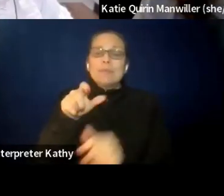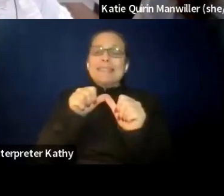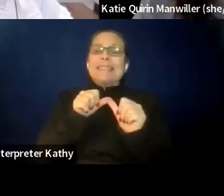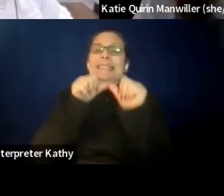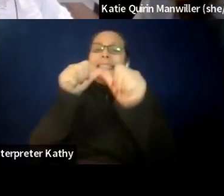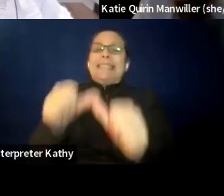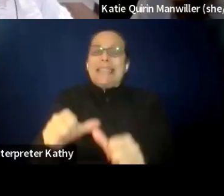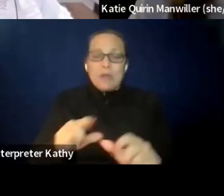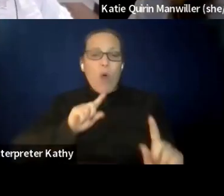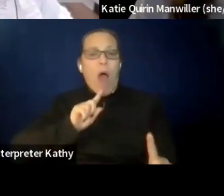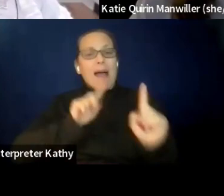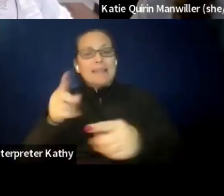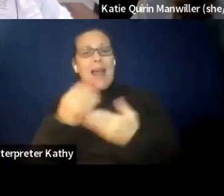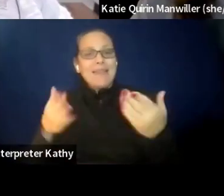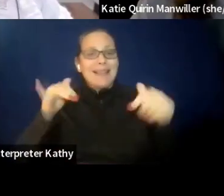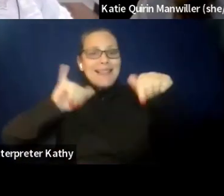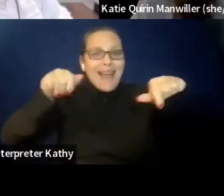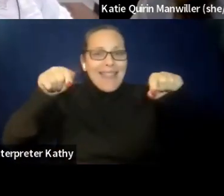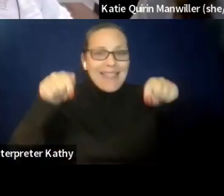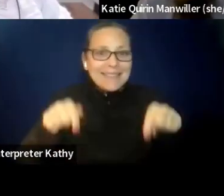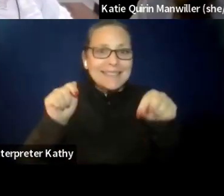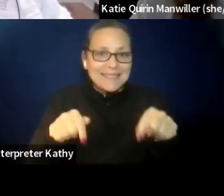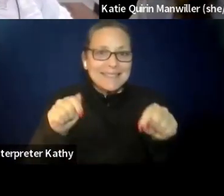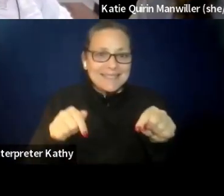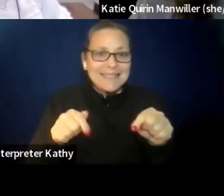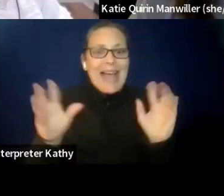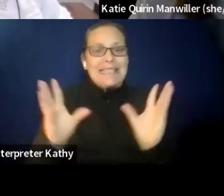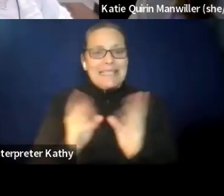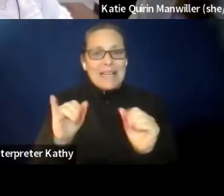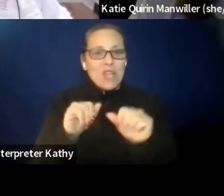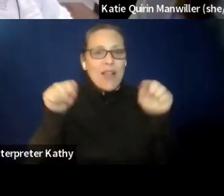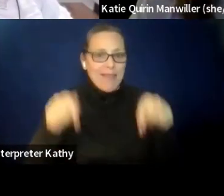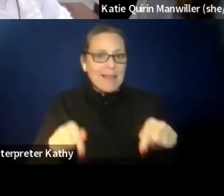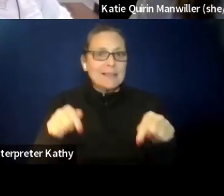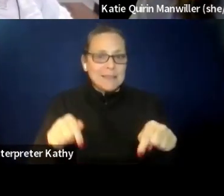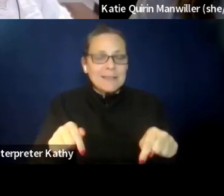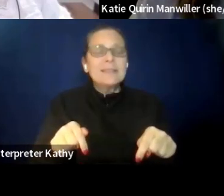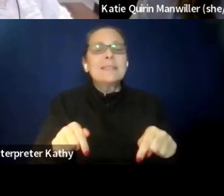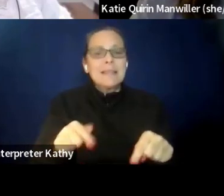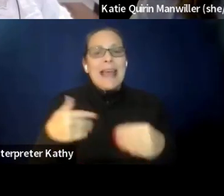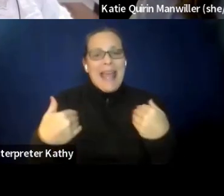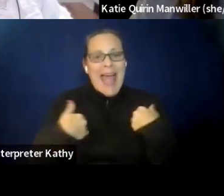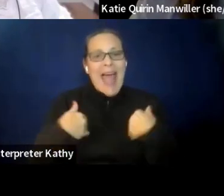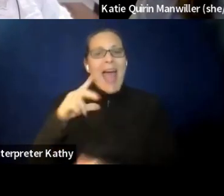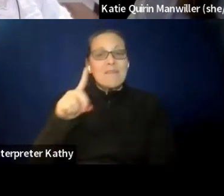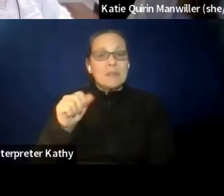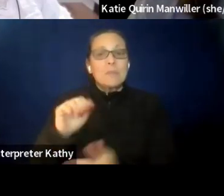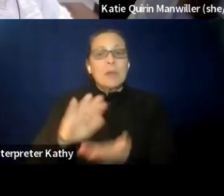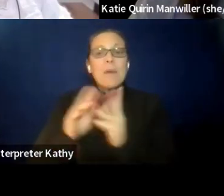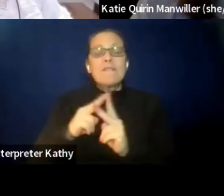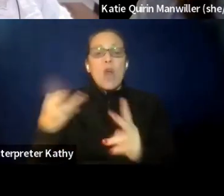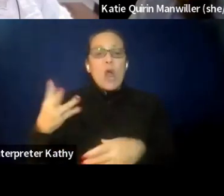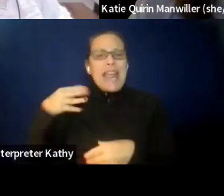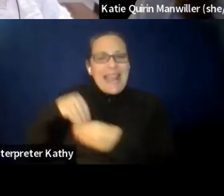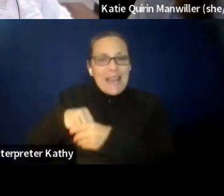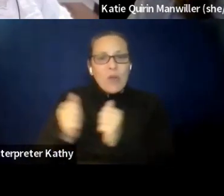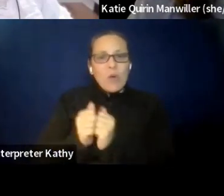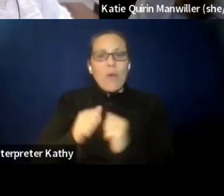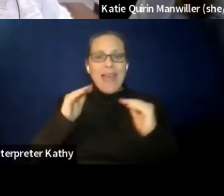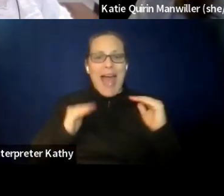better support disabled librarians is having folks continue to attend things like this, sessions like this, and